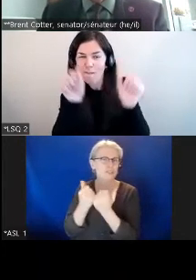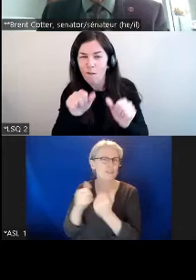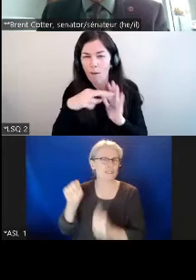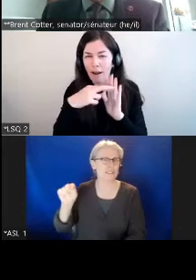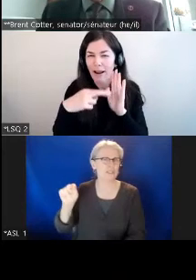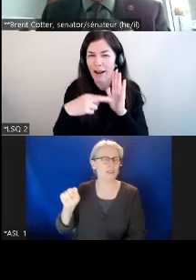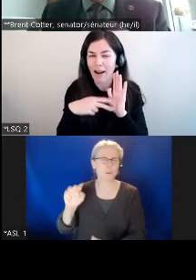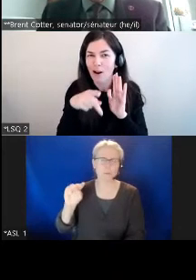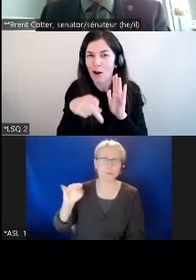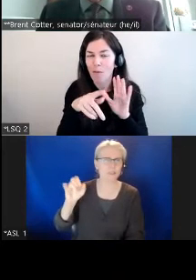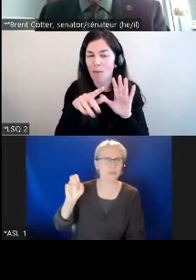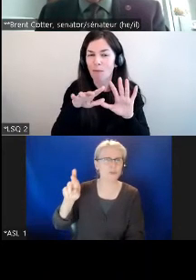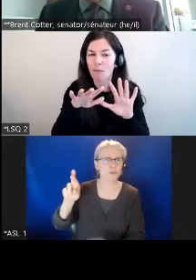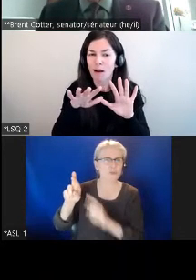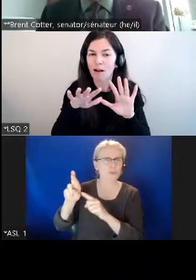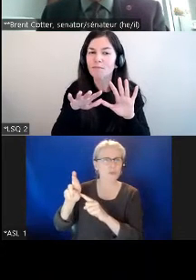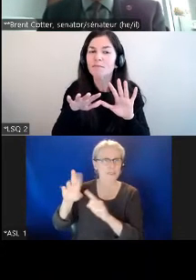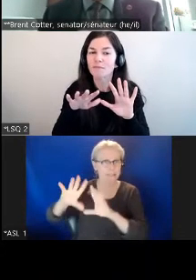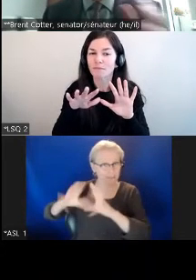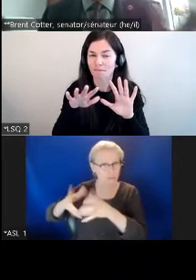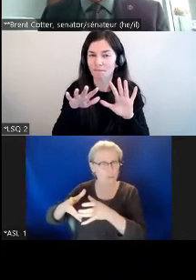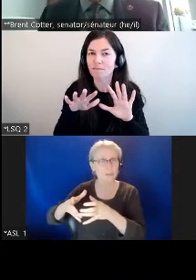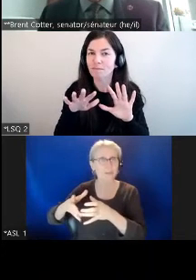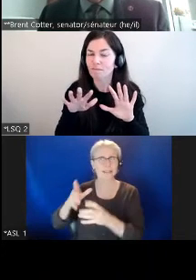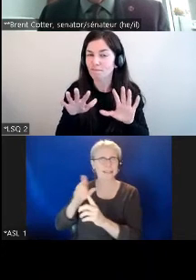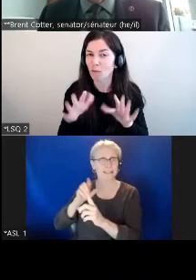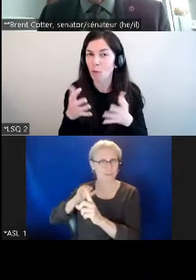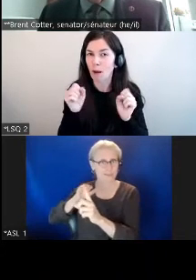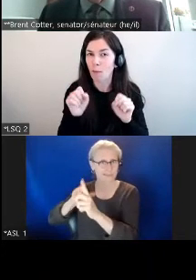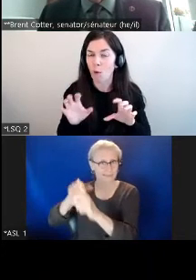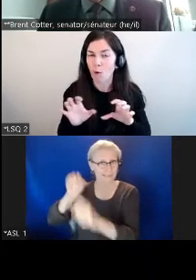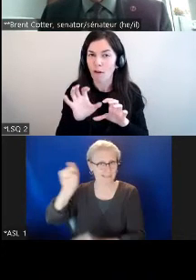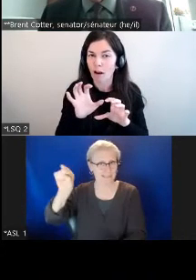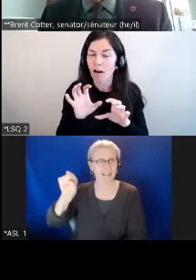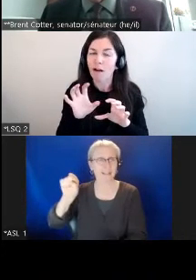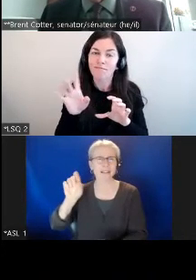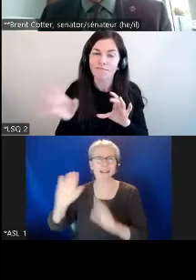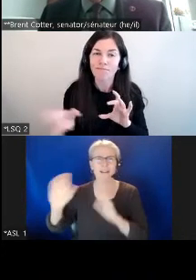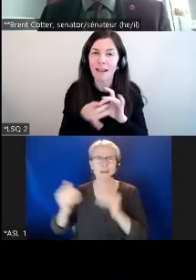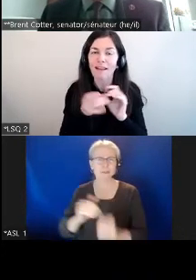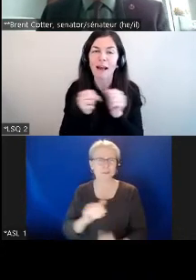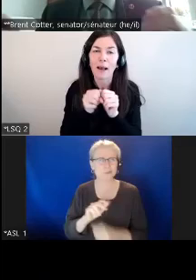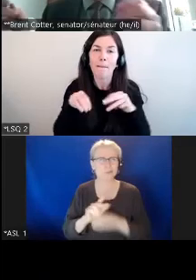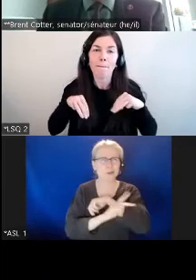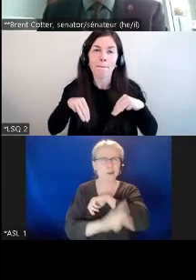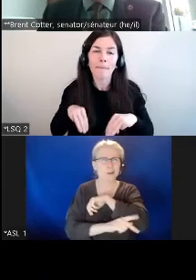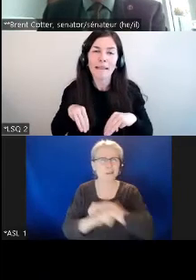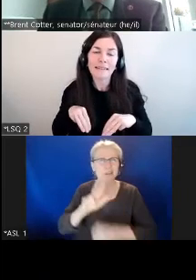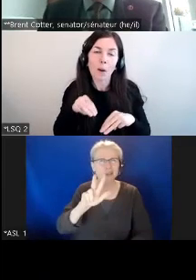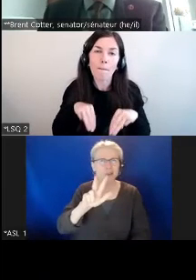MINISTER IS WAY MORE IMPORTANT THAN DEALING WITH 344 MEMBERS OF PARLIAMENT. BECAUSE THE MINISTER